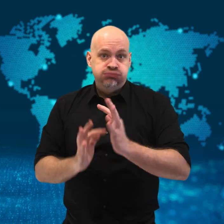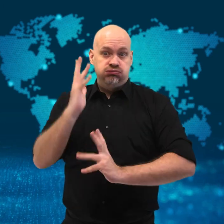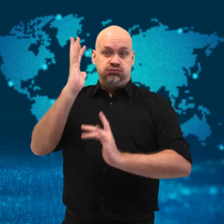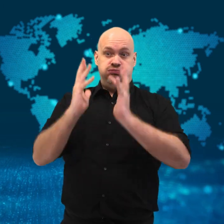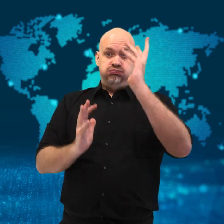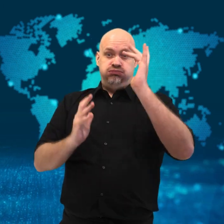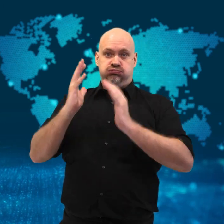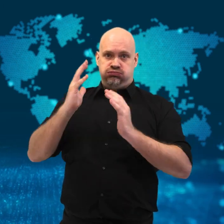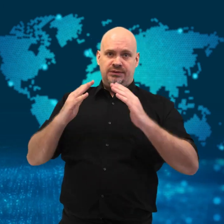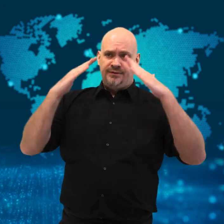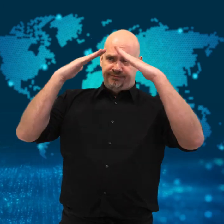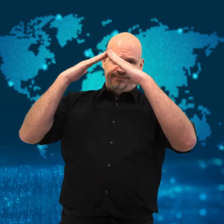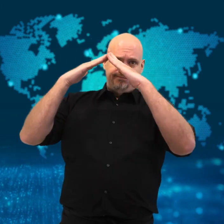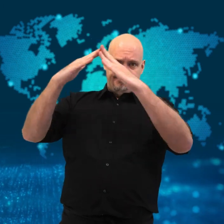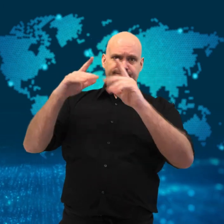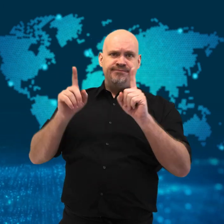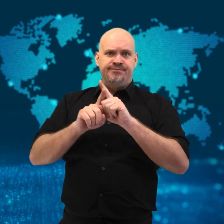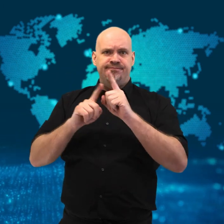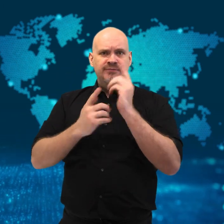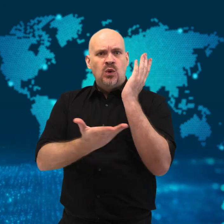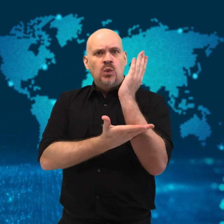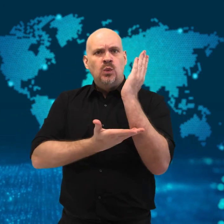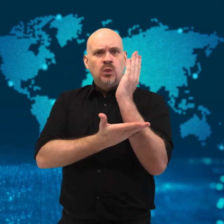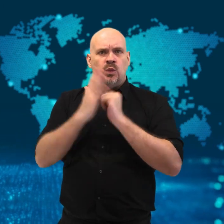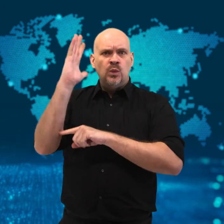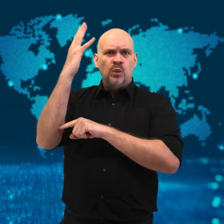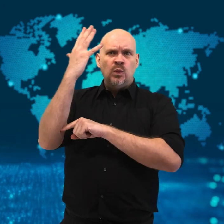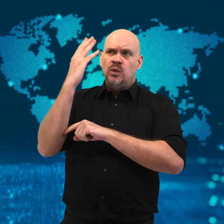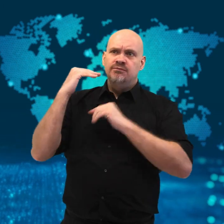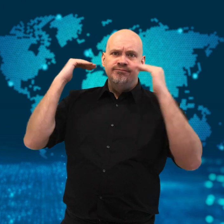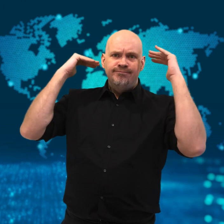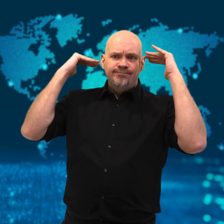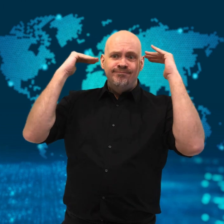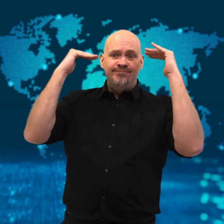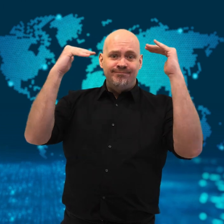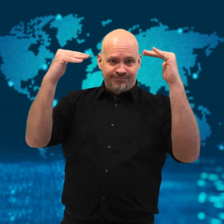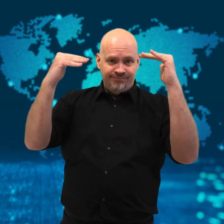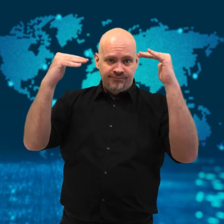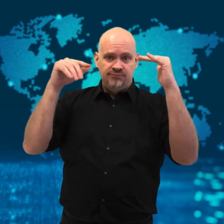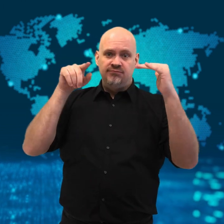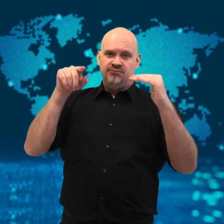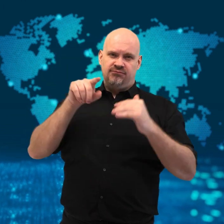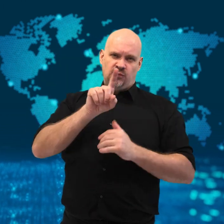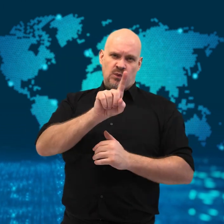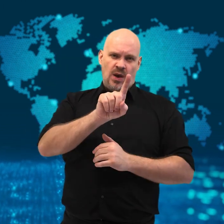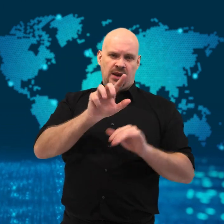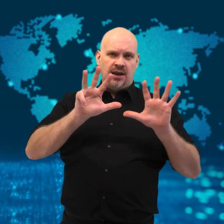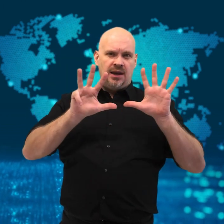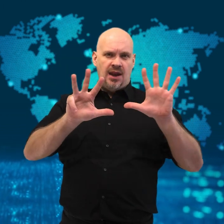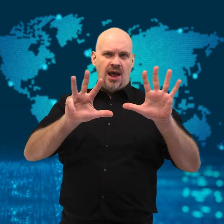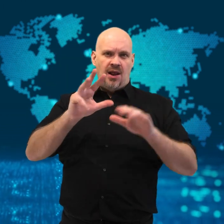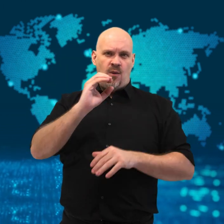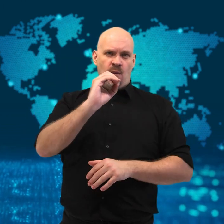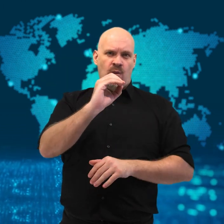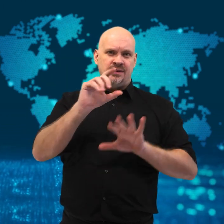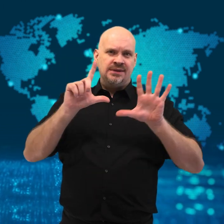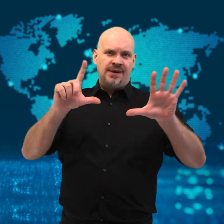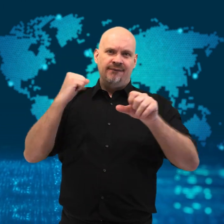hospital that was built in 1907. Because the ceilings were wood,